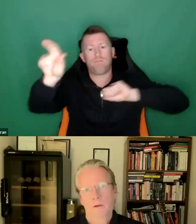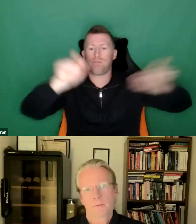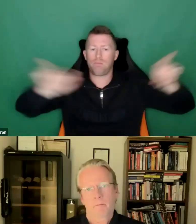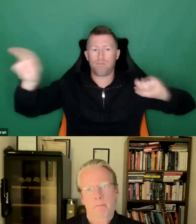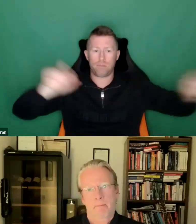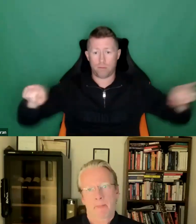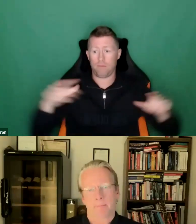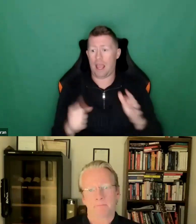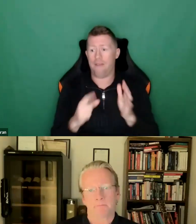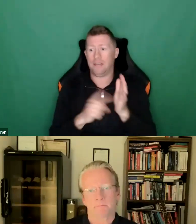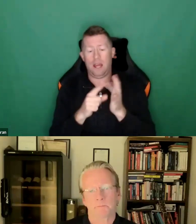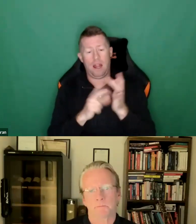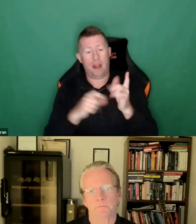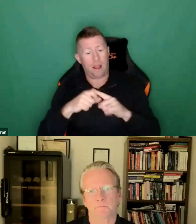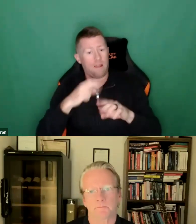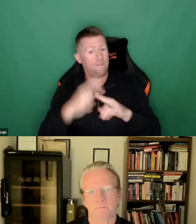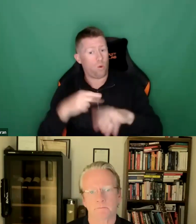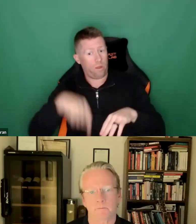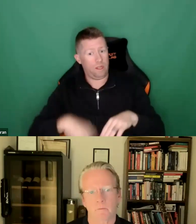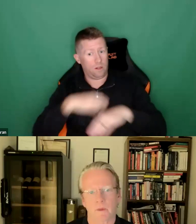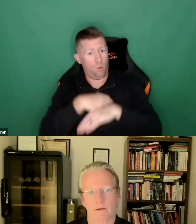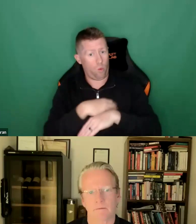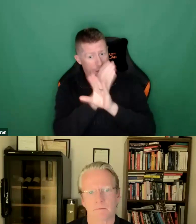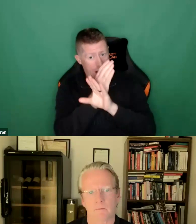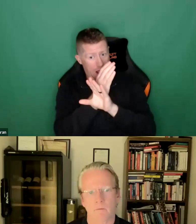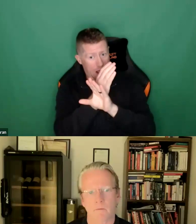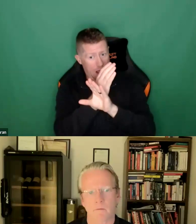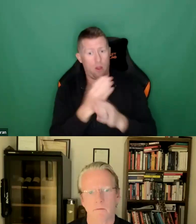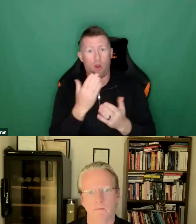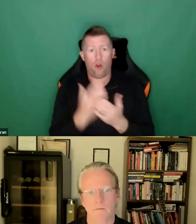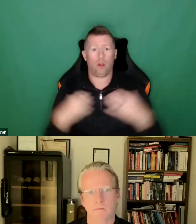you an email with a link to Pasi and Sharon's discussion paper, which you can share.